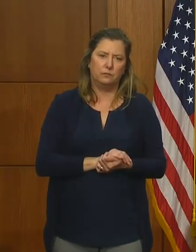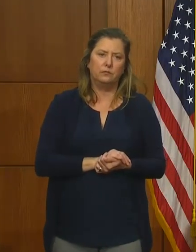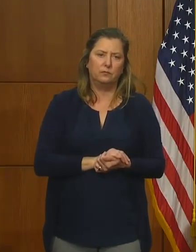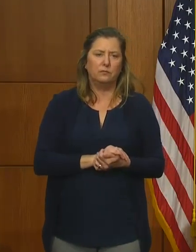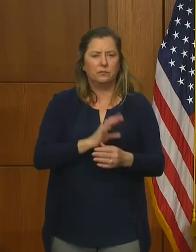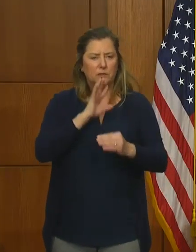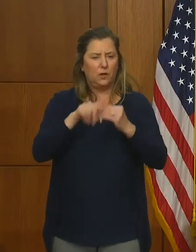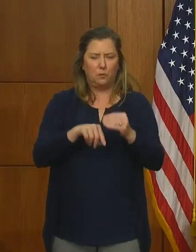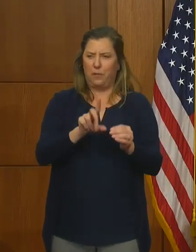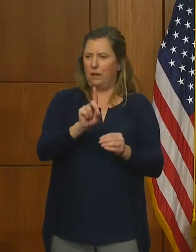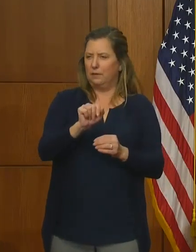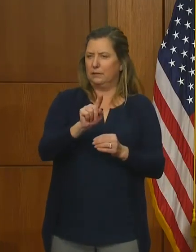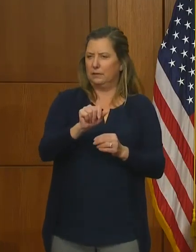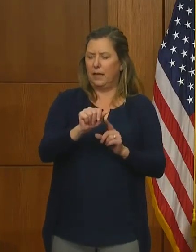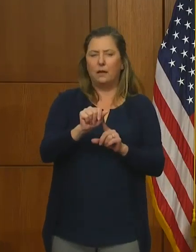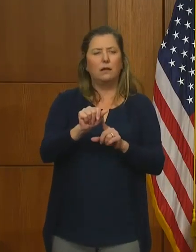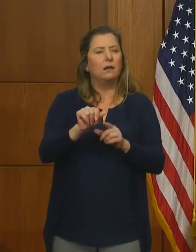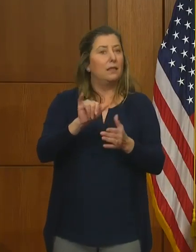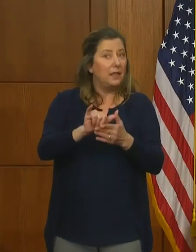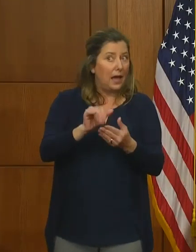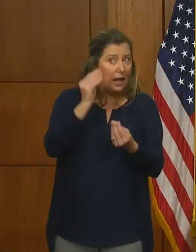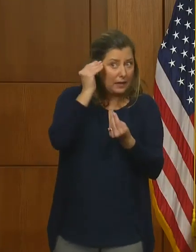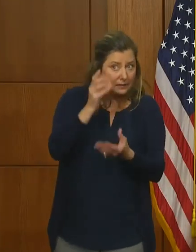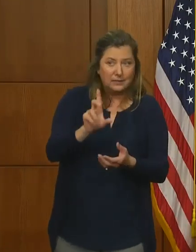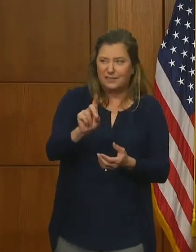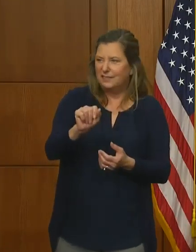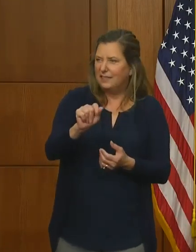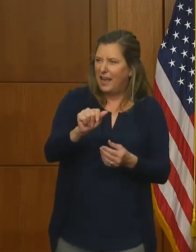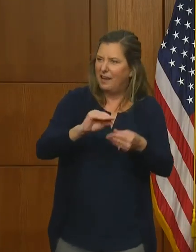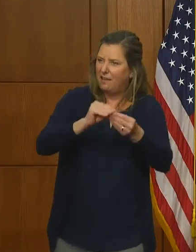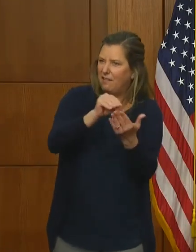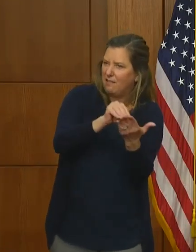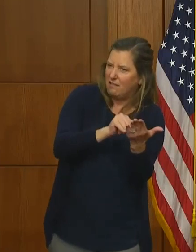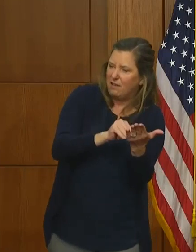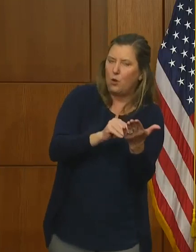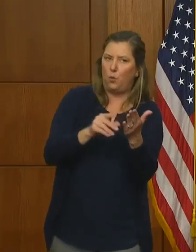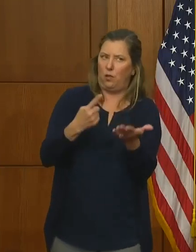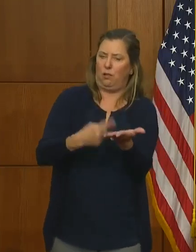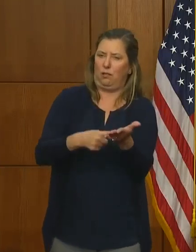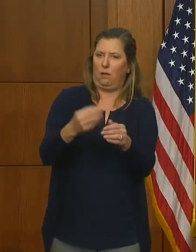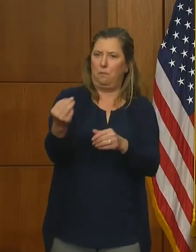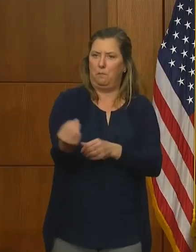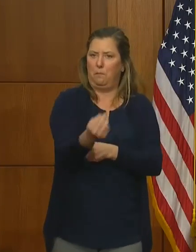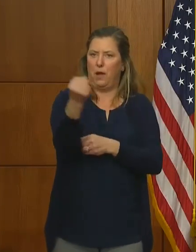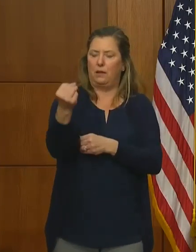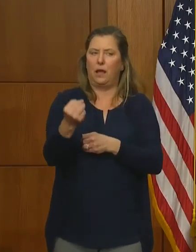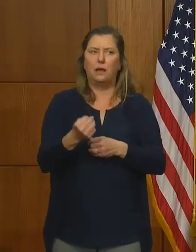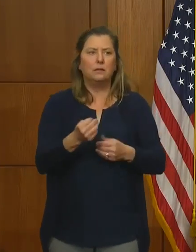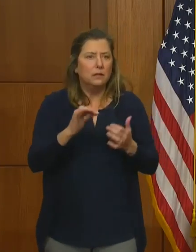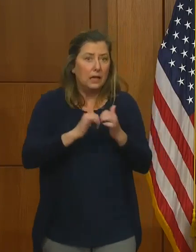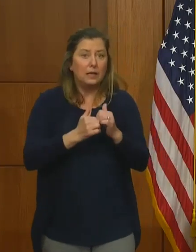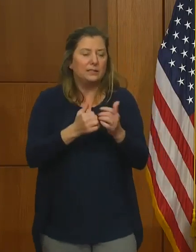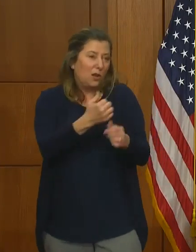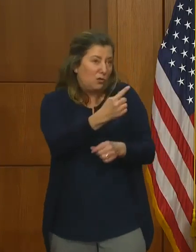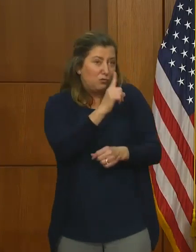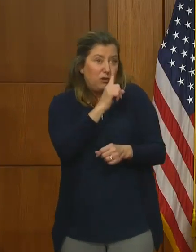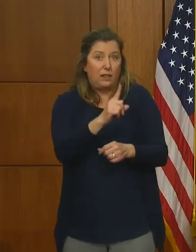QUESTION AND GETS INTO THE DATA OF THAT WILL I THINK BE REVIEWING WITH YOU ALL ON